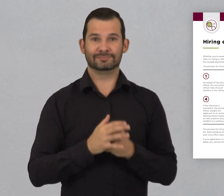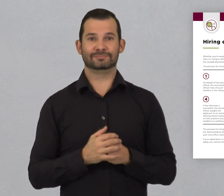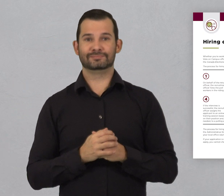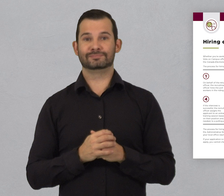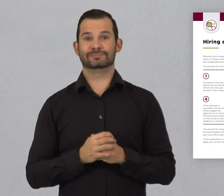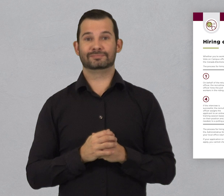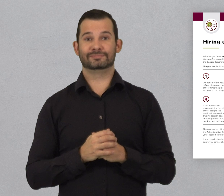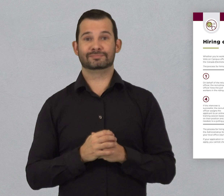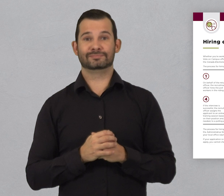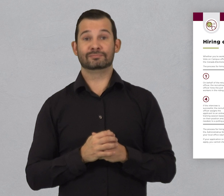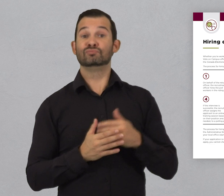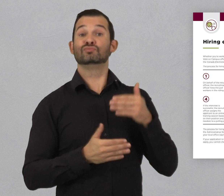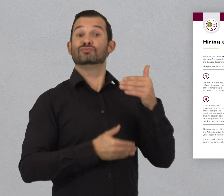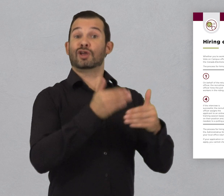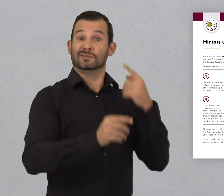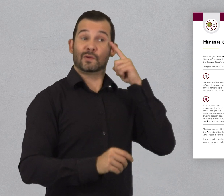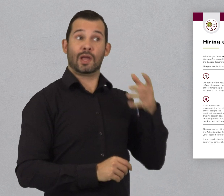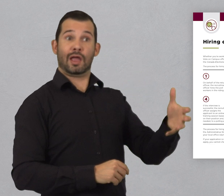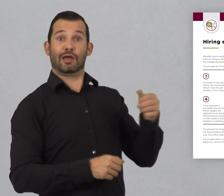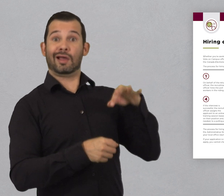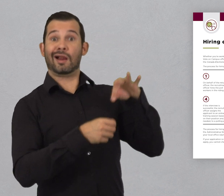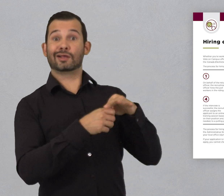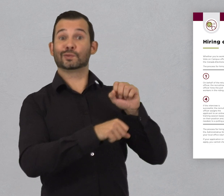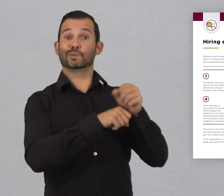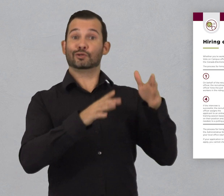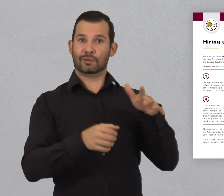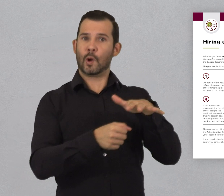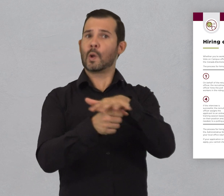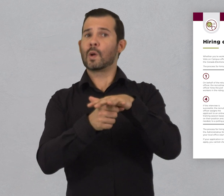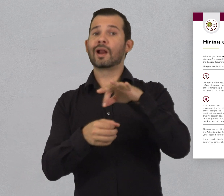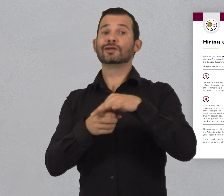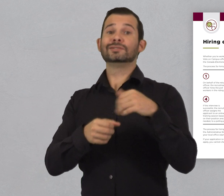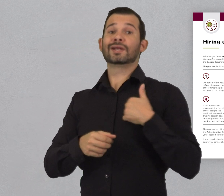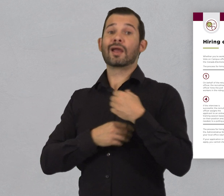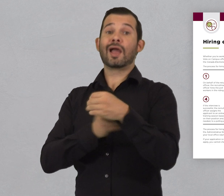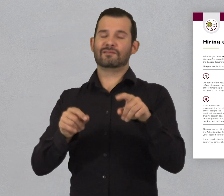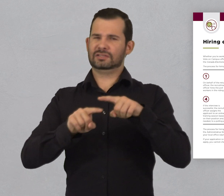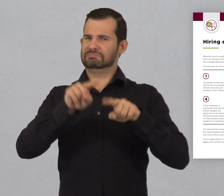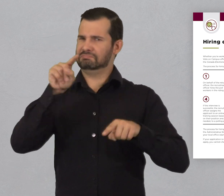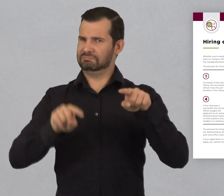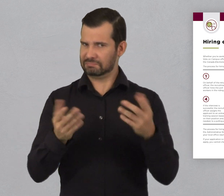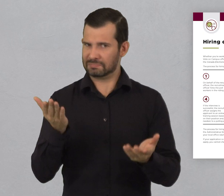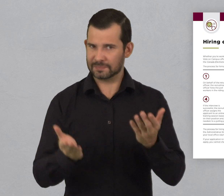The process for hiring election workers at local Elections Canada offices may vary.